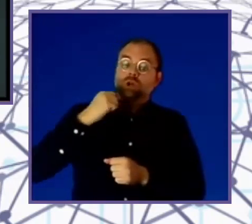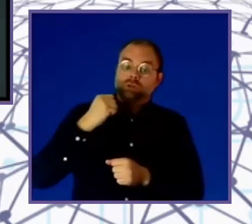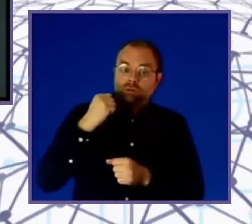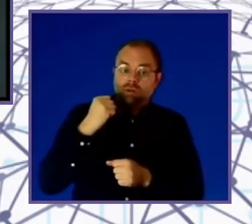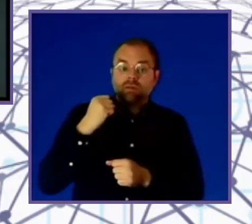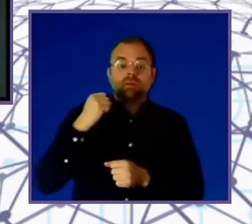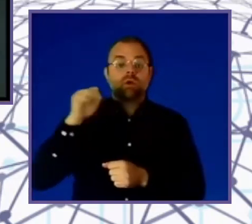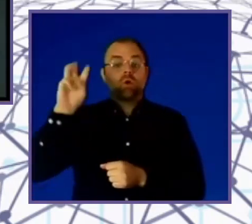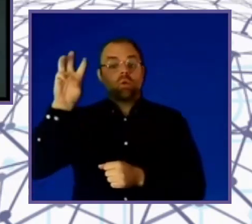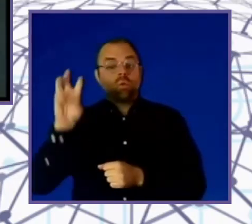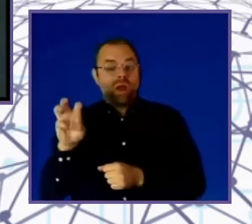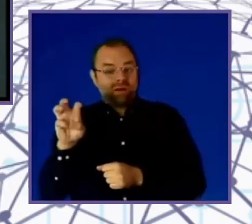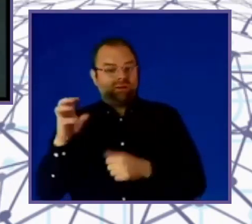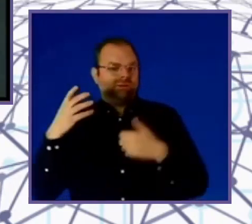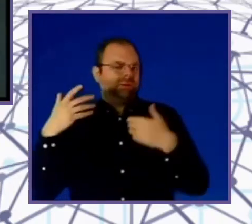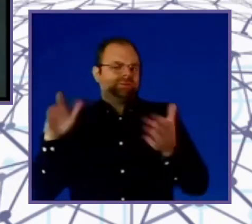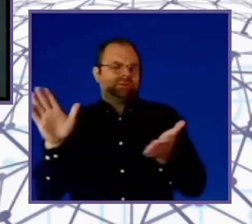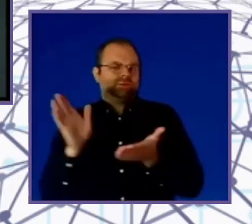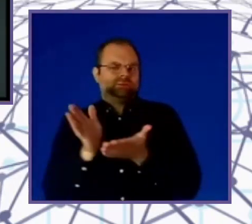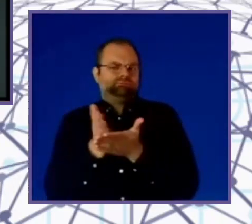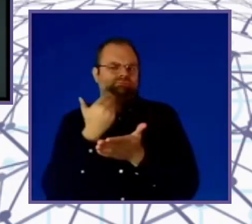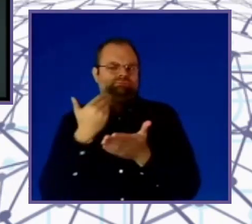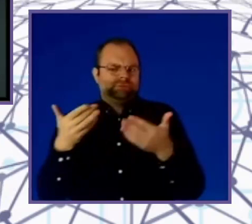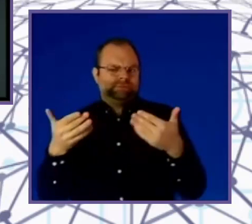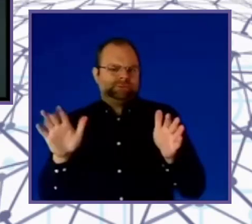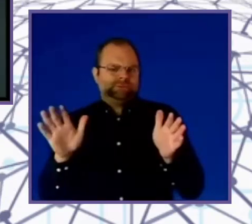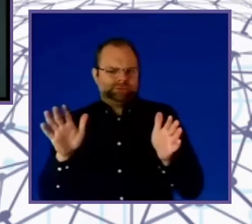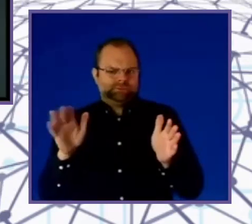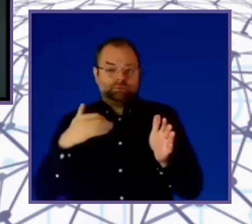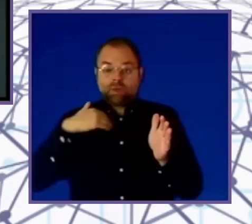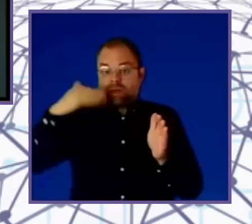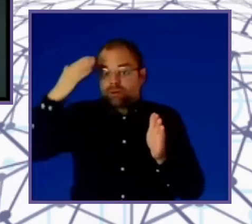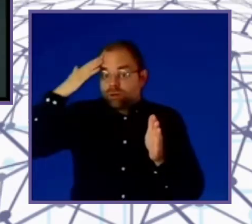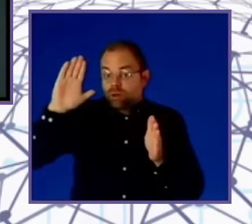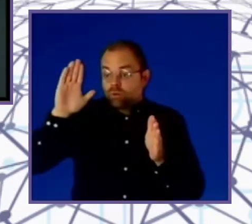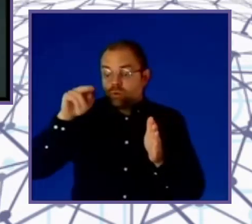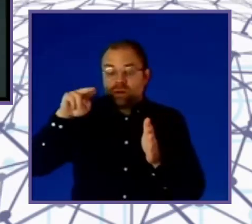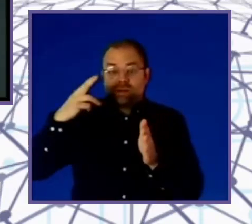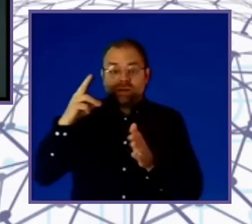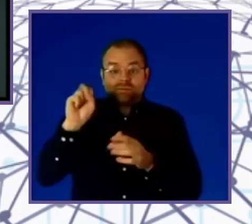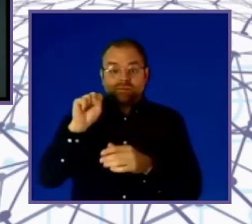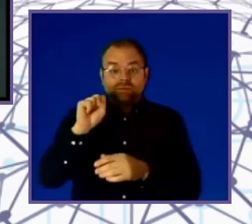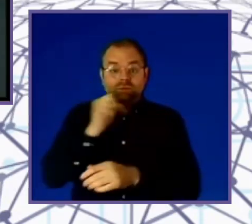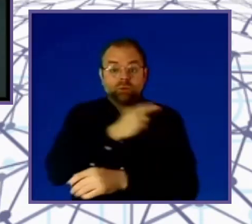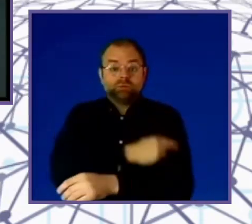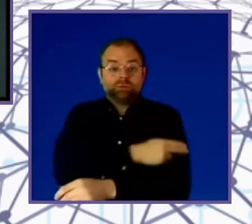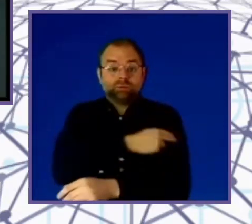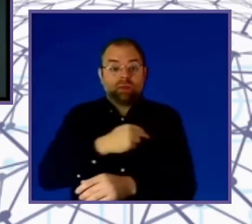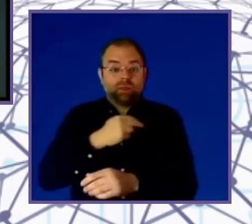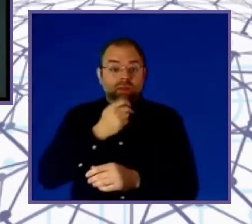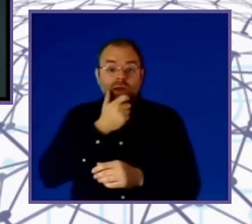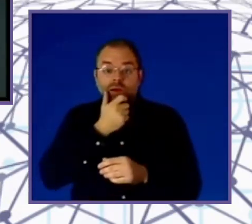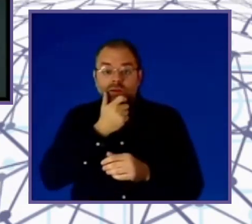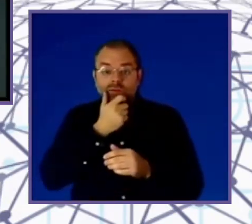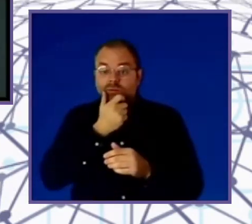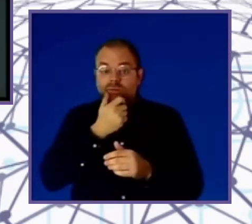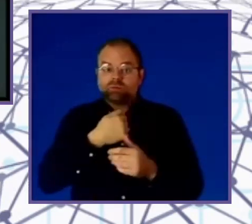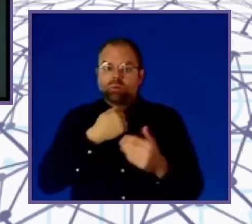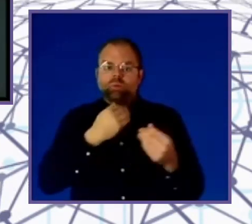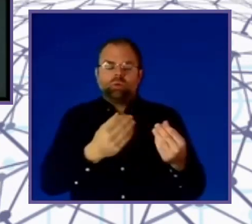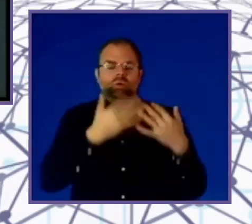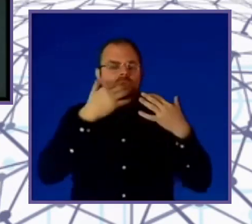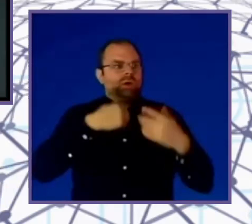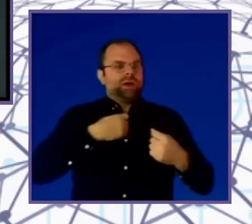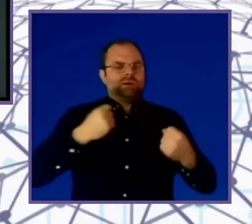the Premier League, why can't we transform NHS England? All I knew that I am a disabled person